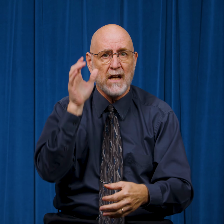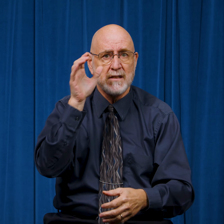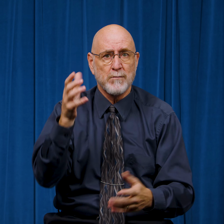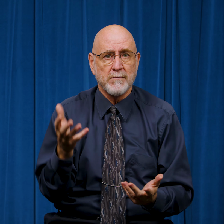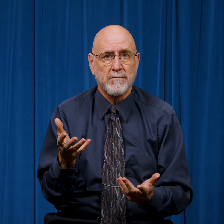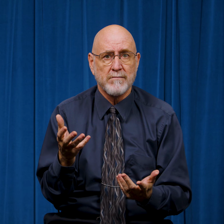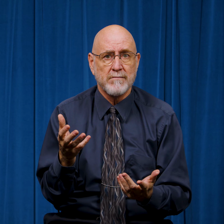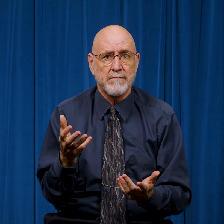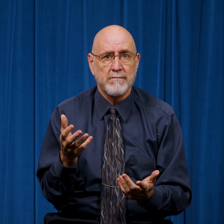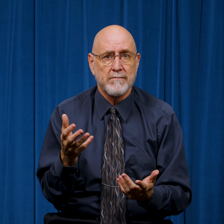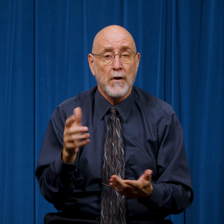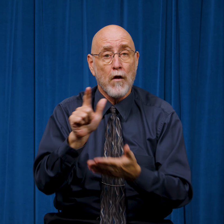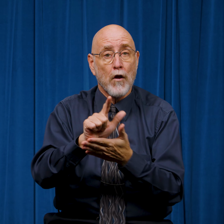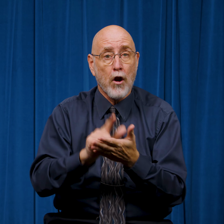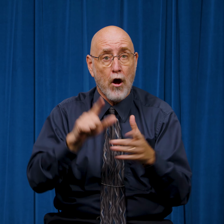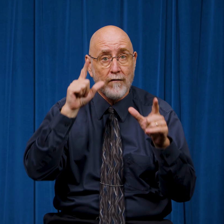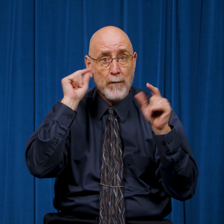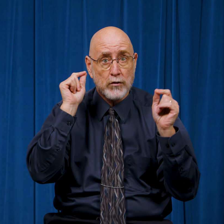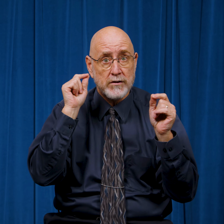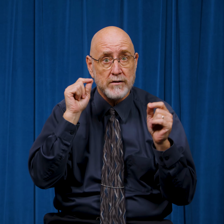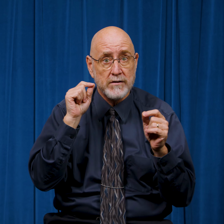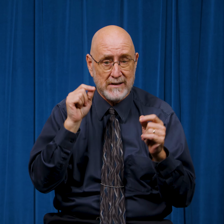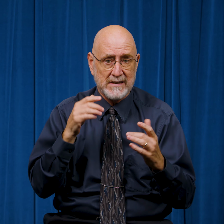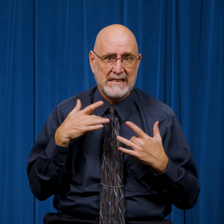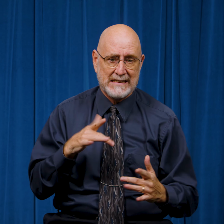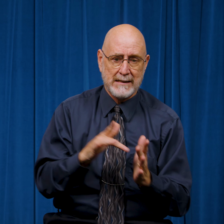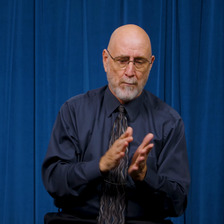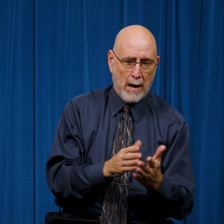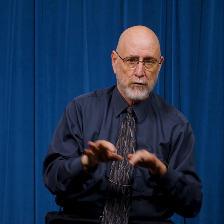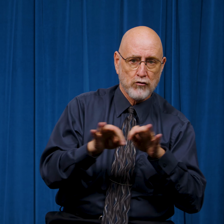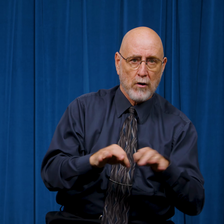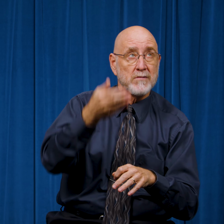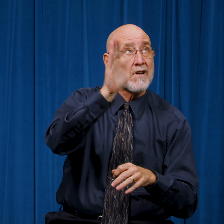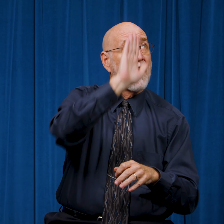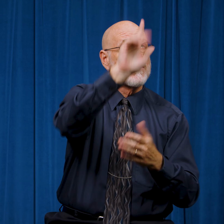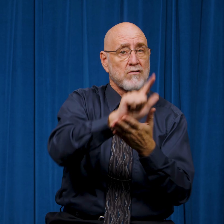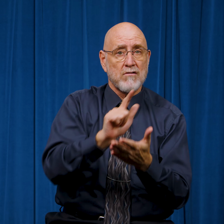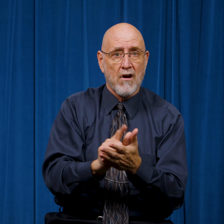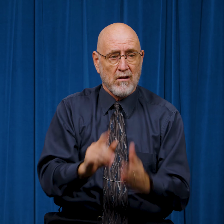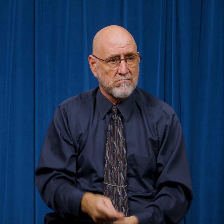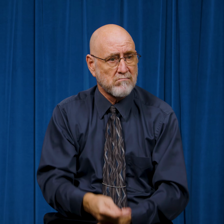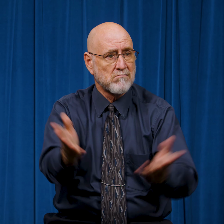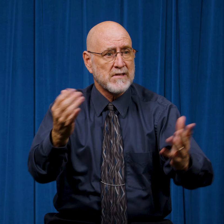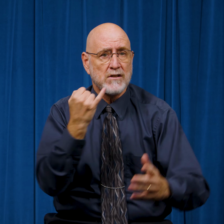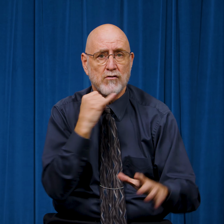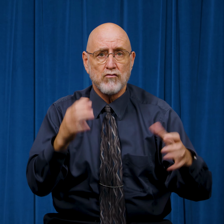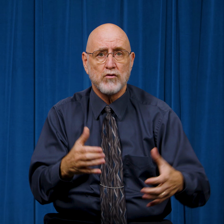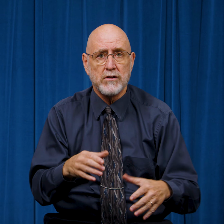The "Law of Moses" is often how the Bible describes God's law that He gave to the Israelites in the Old Testament.